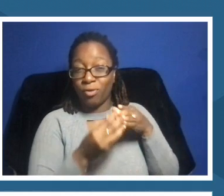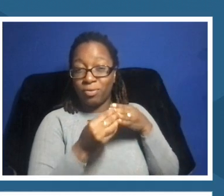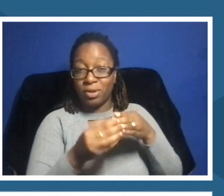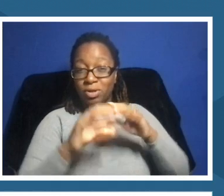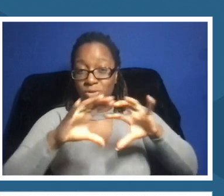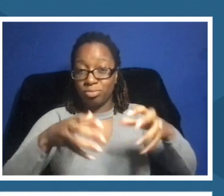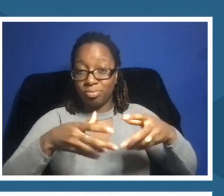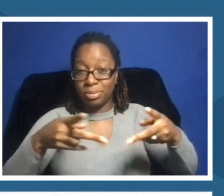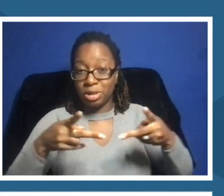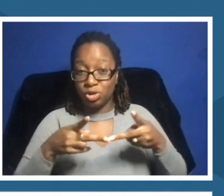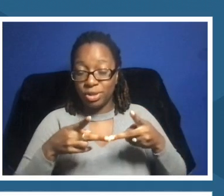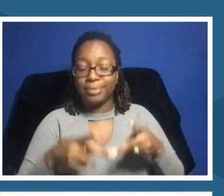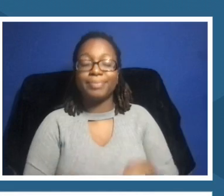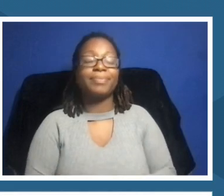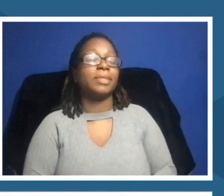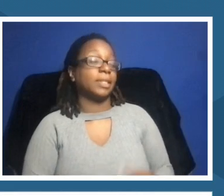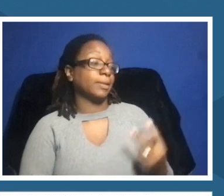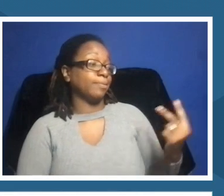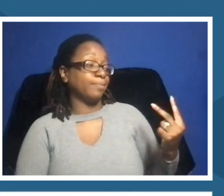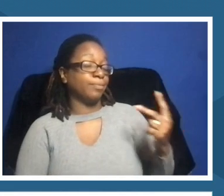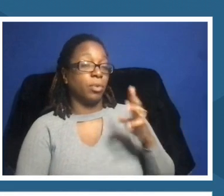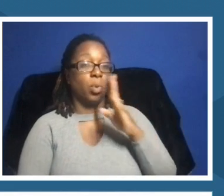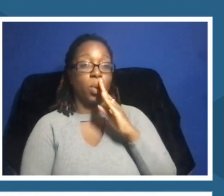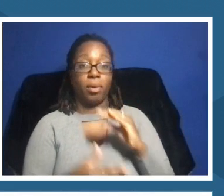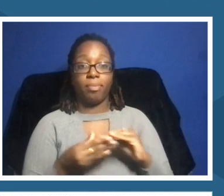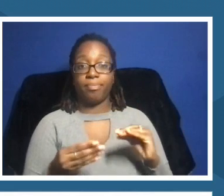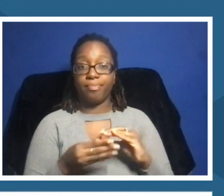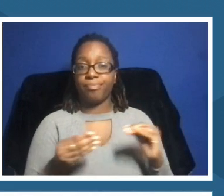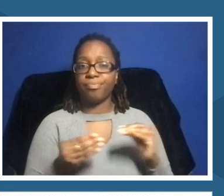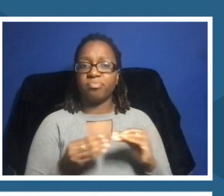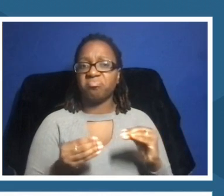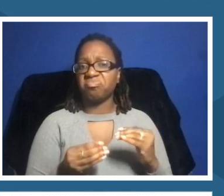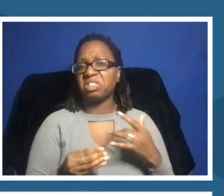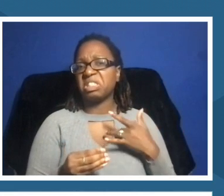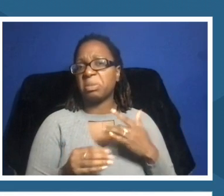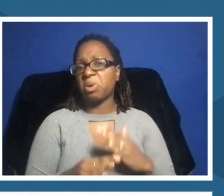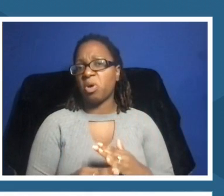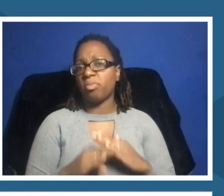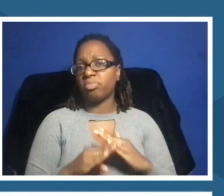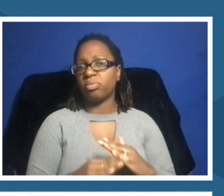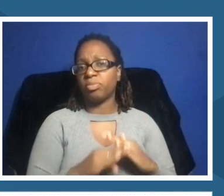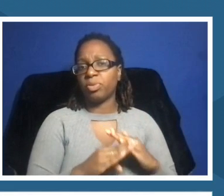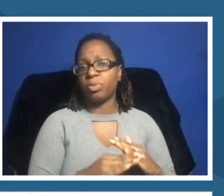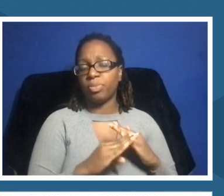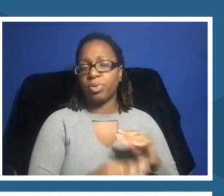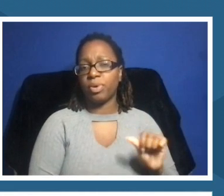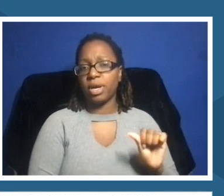exploring common obstacles that an asian person might encounter especially as